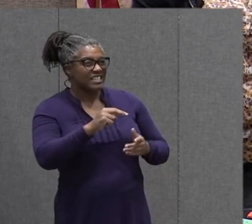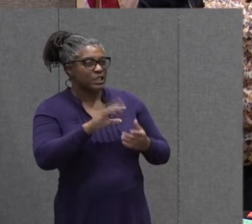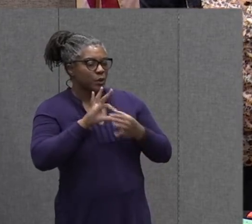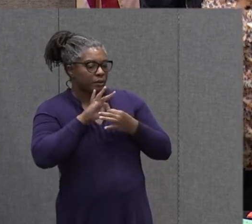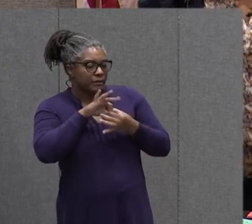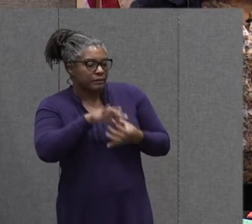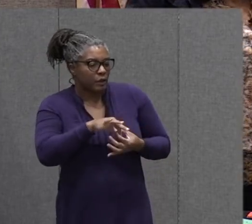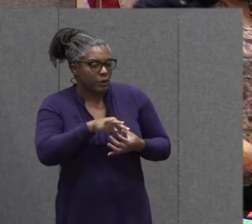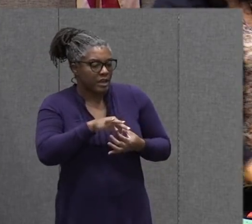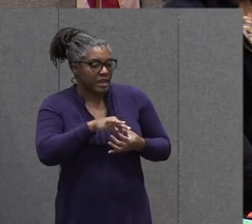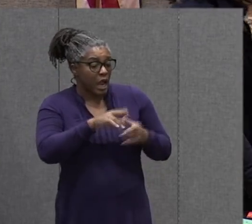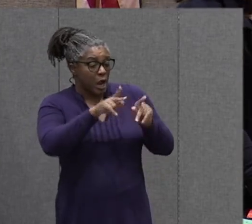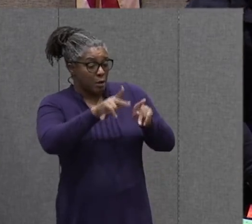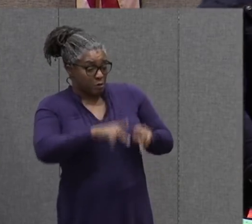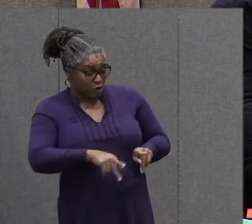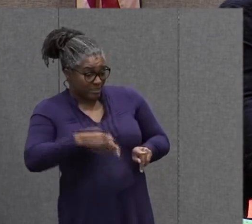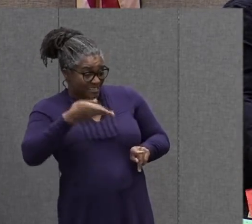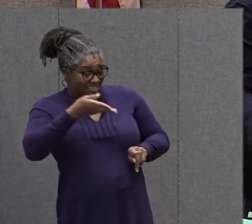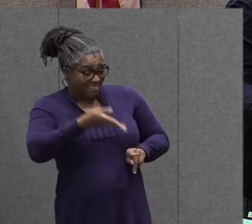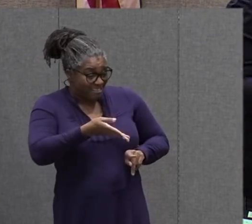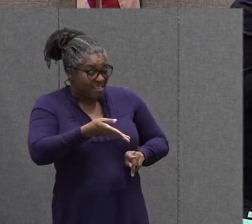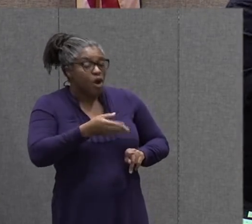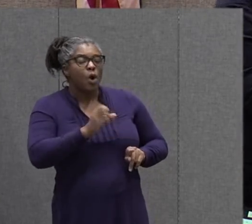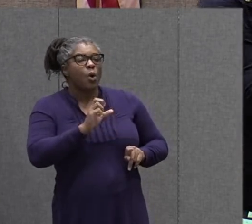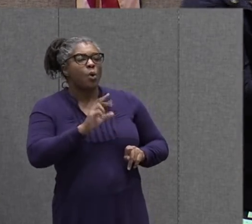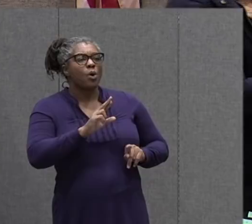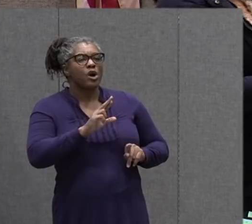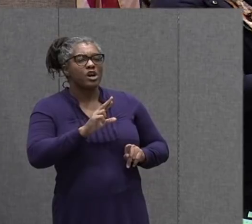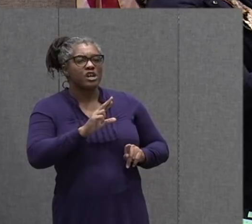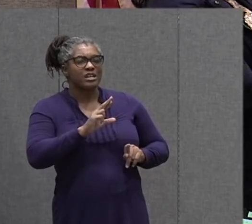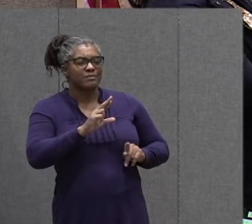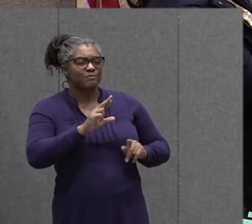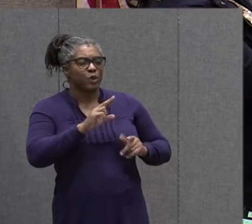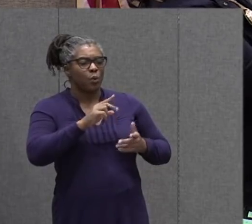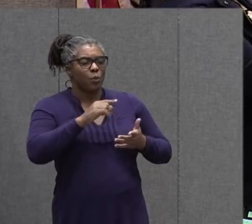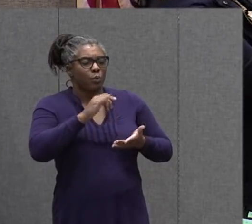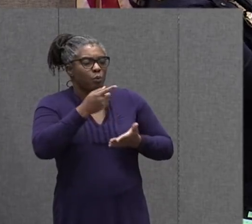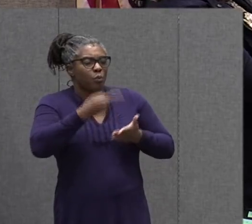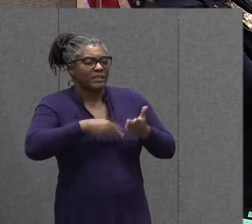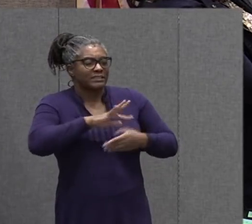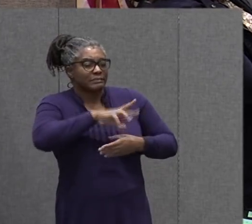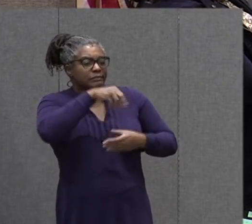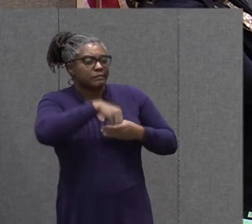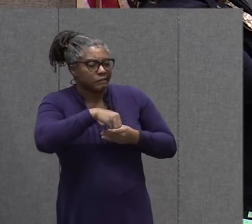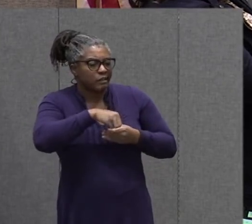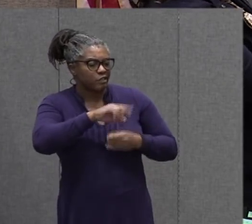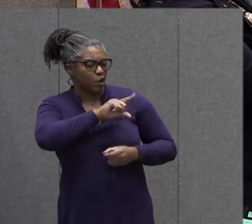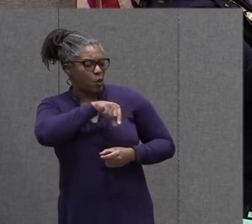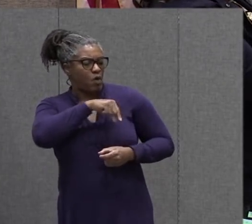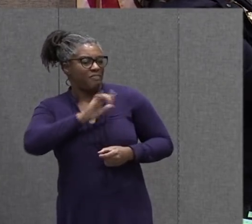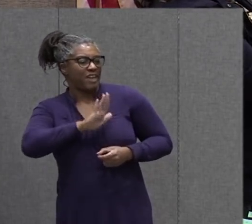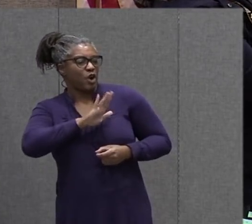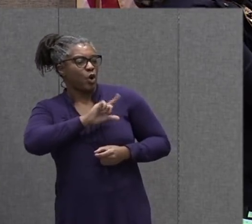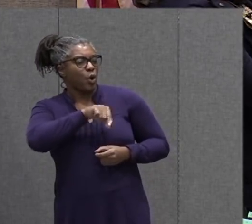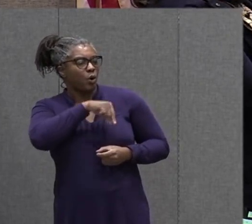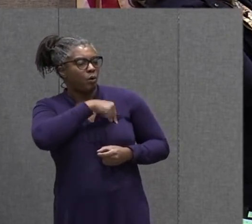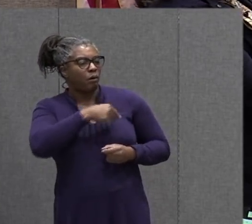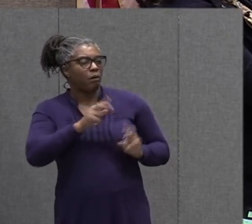[Miss Garcia] Woooh! I love your thinking. So the meaning that I found was, when you give an animal or object qualities